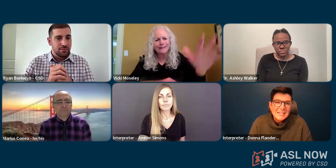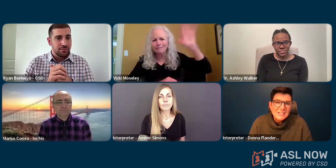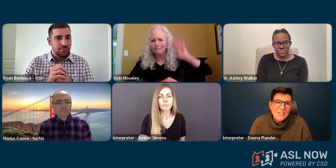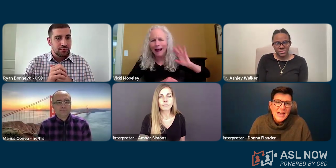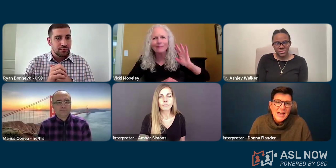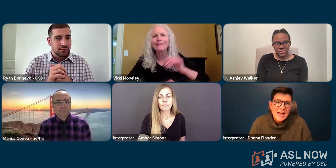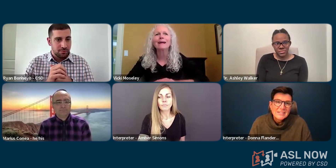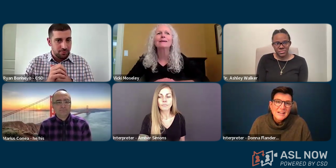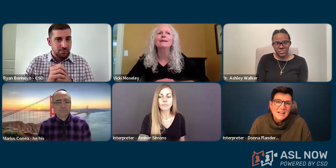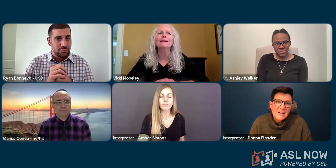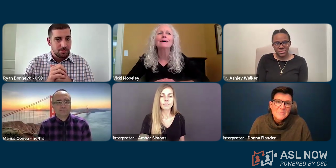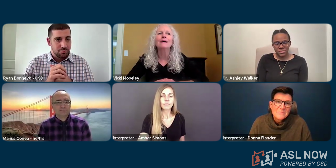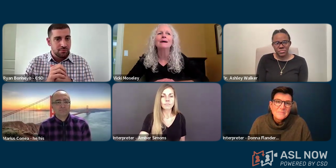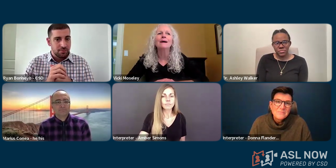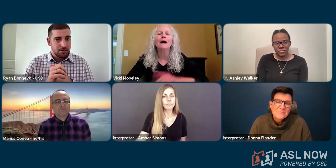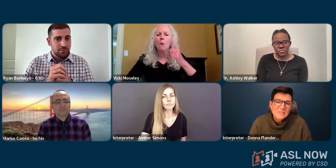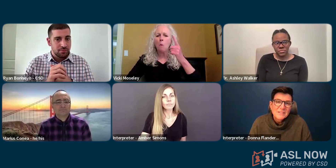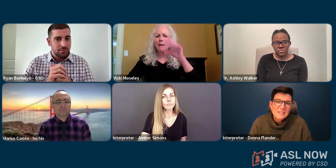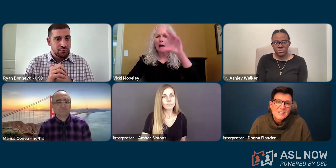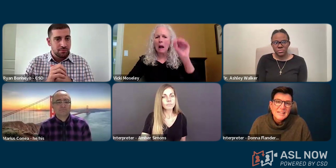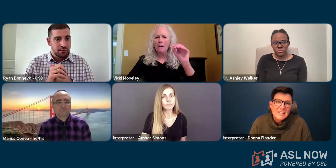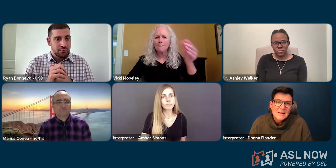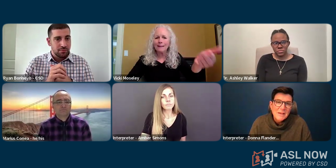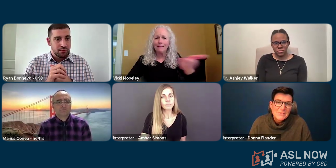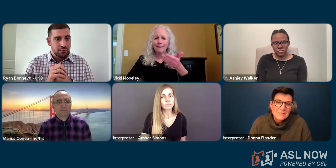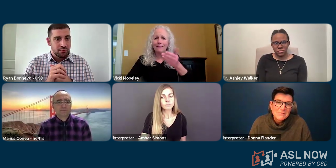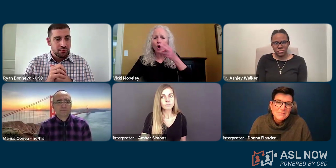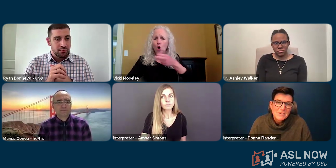add to that again about that.